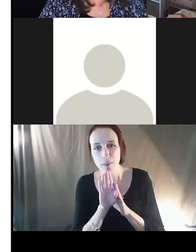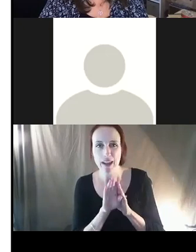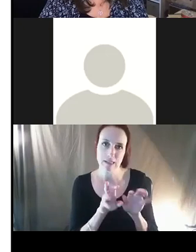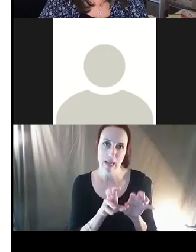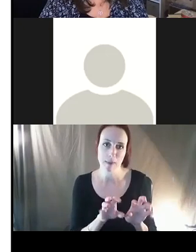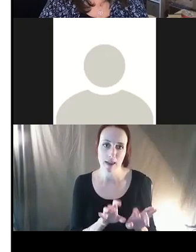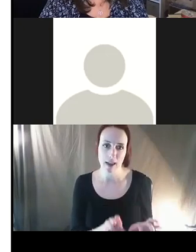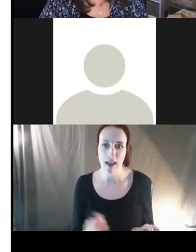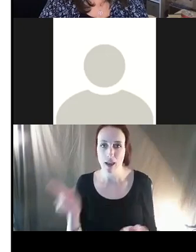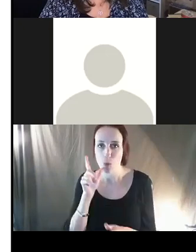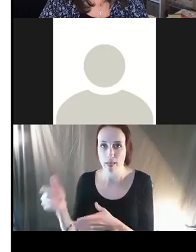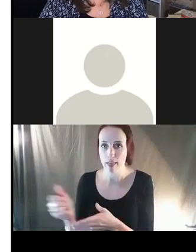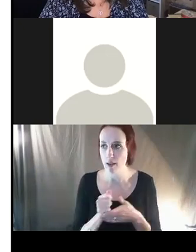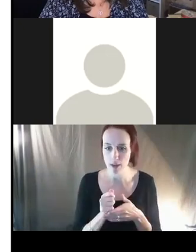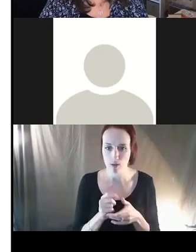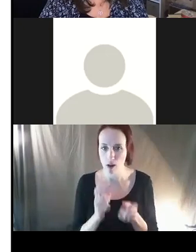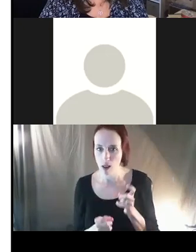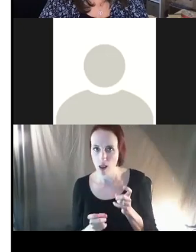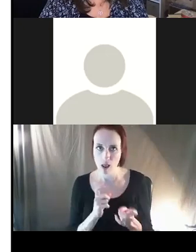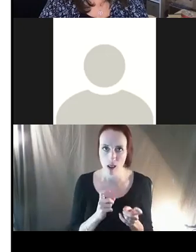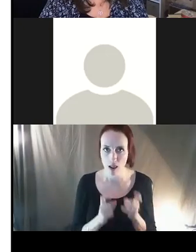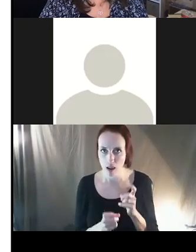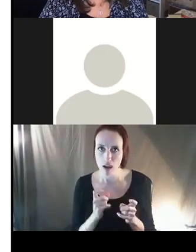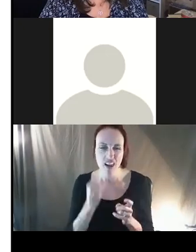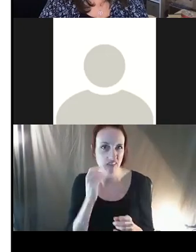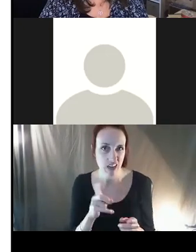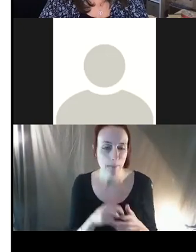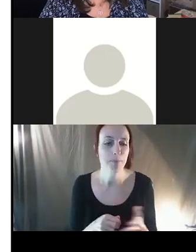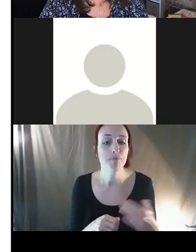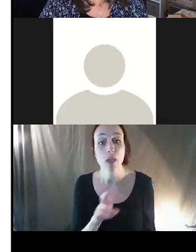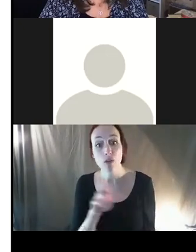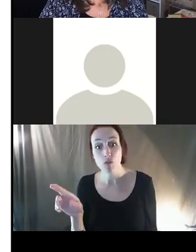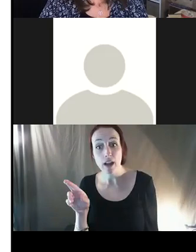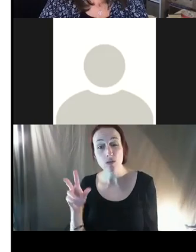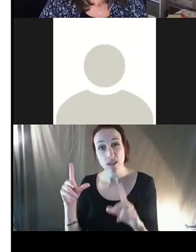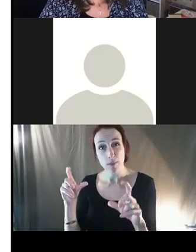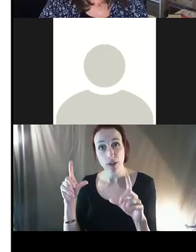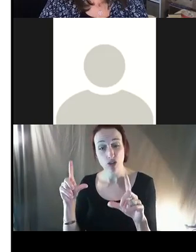On the right of the screen shot there is a grade level for their default text that they have